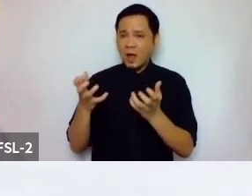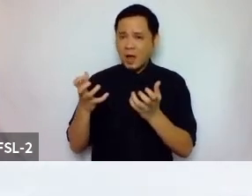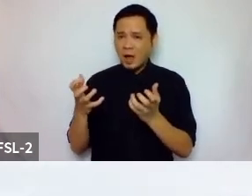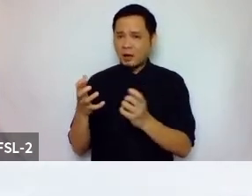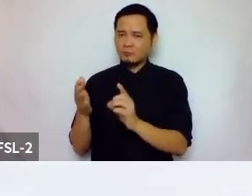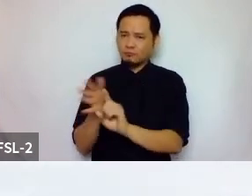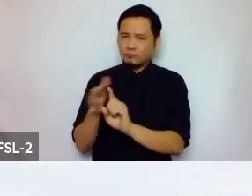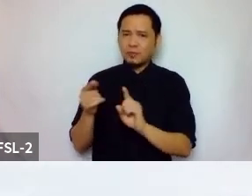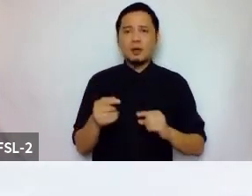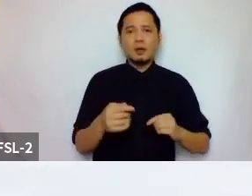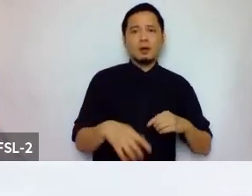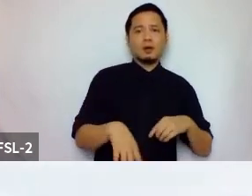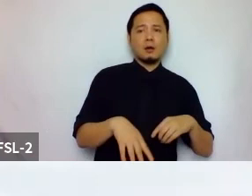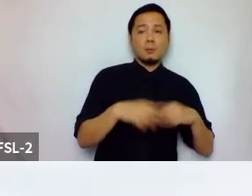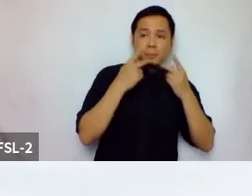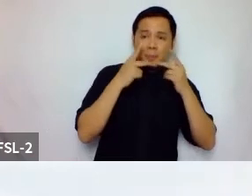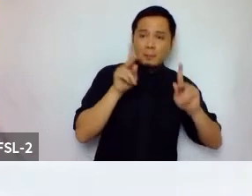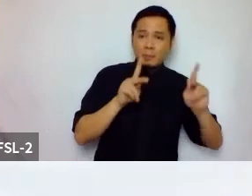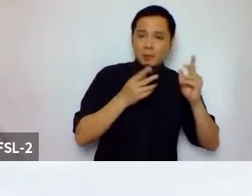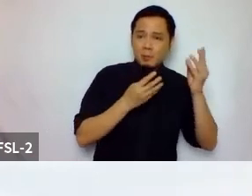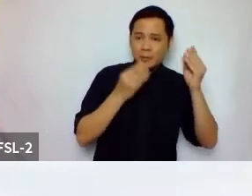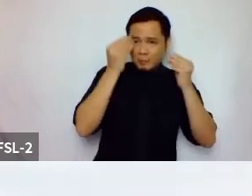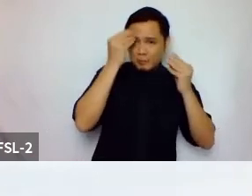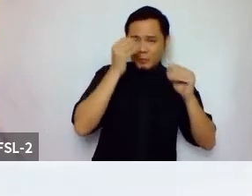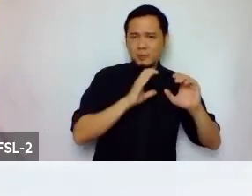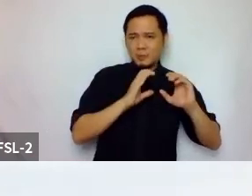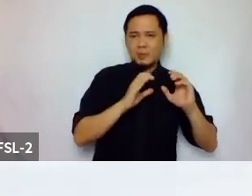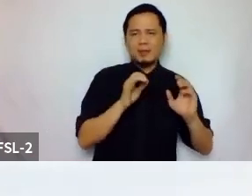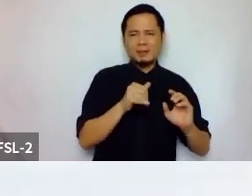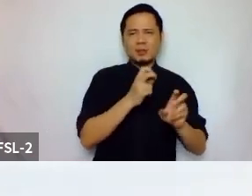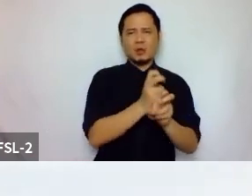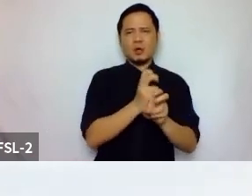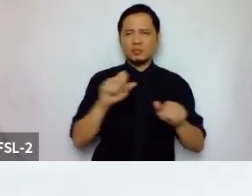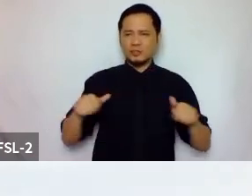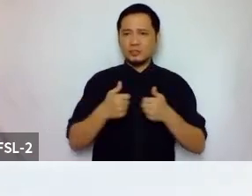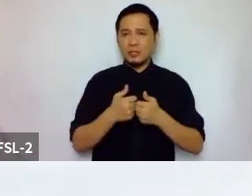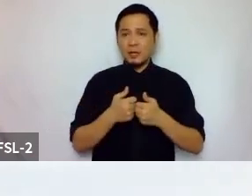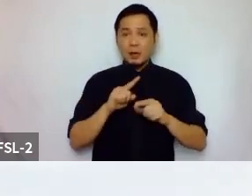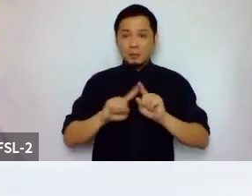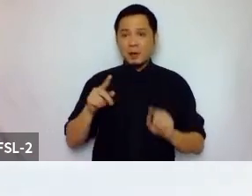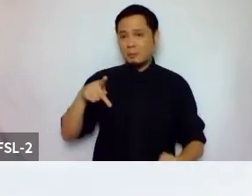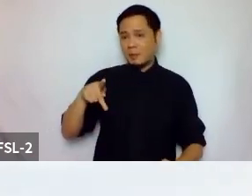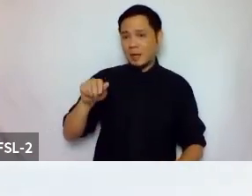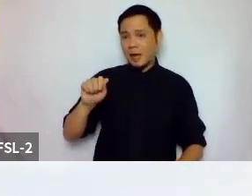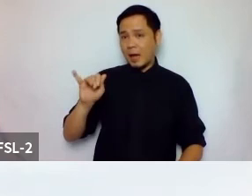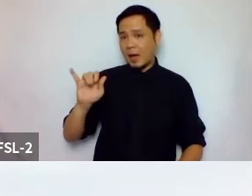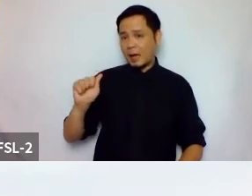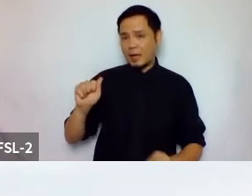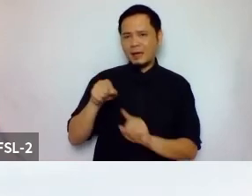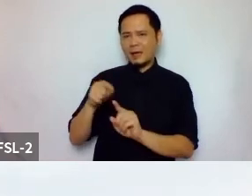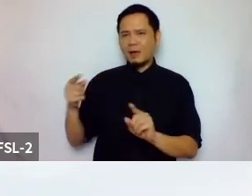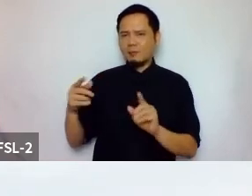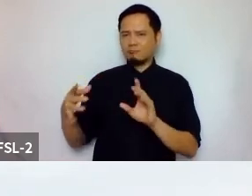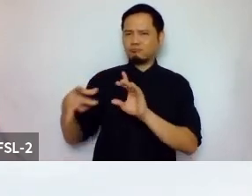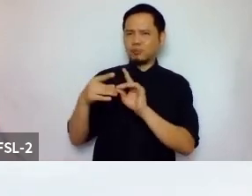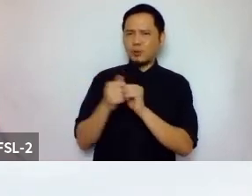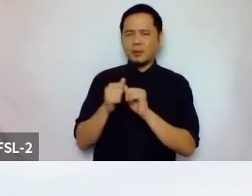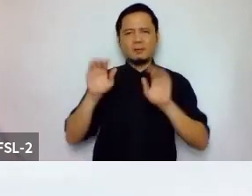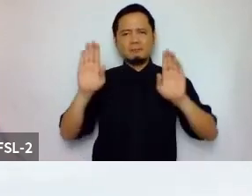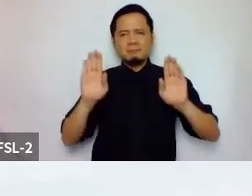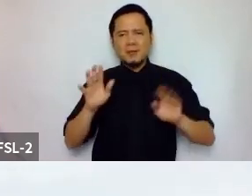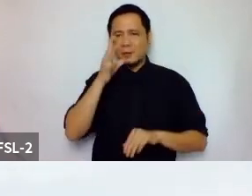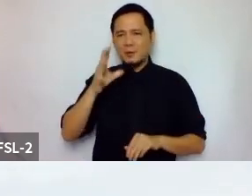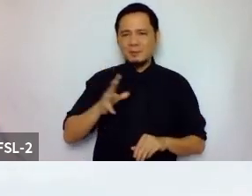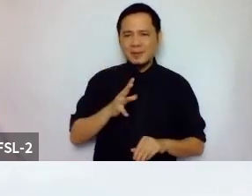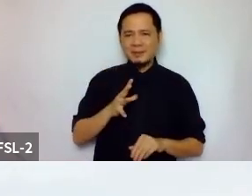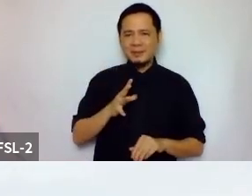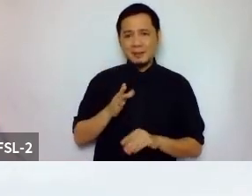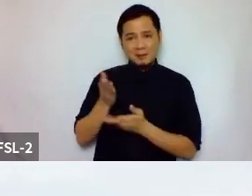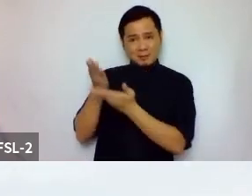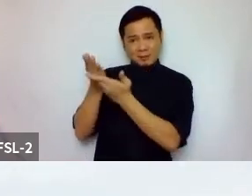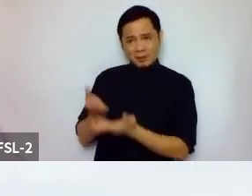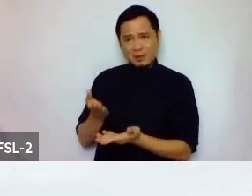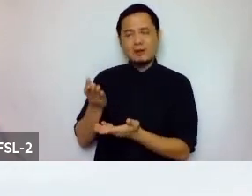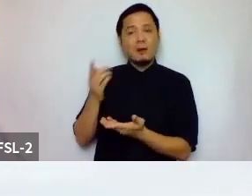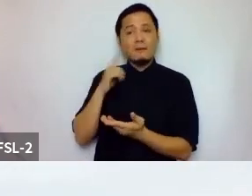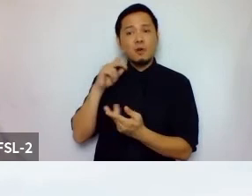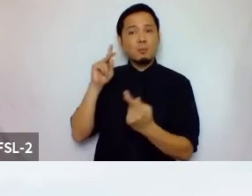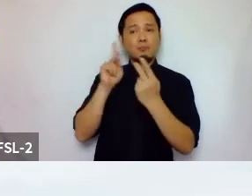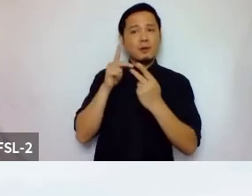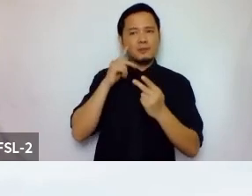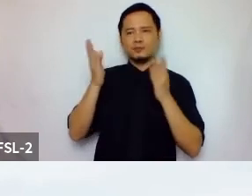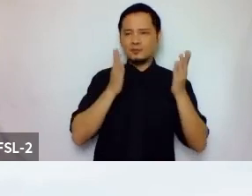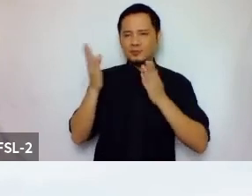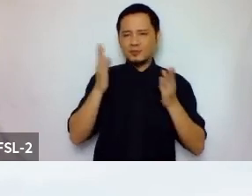I’m very glad that we in the PIA have partnered with such amazing women in the service for the Filipino people such as Doctor Beverly Ho.